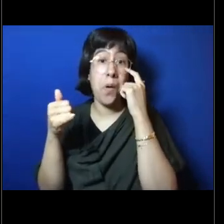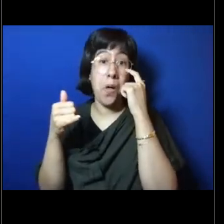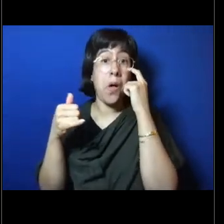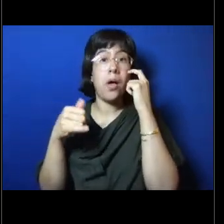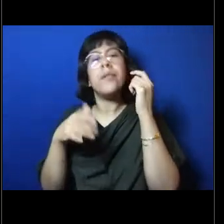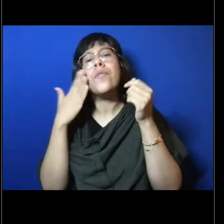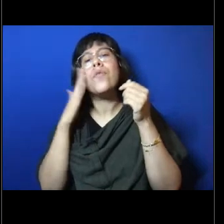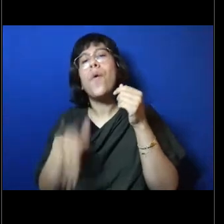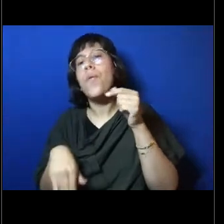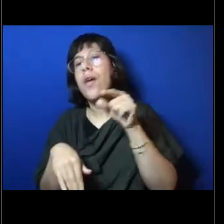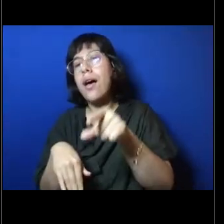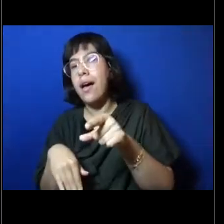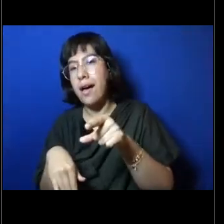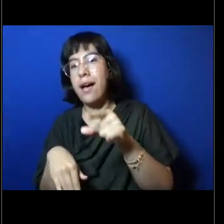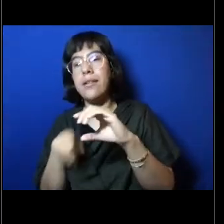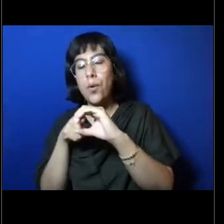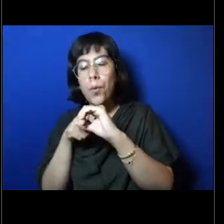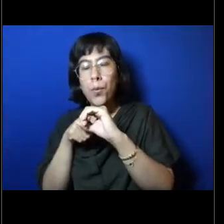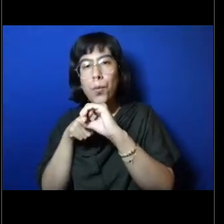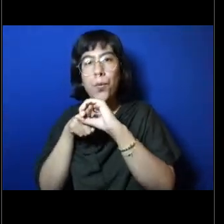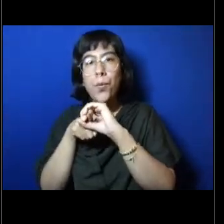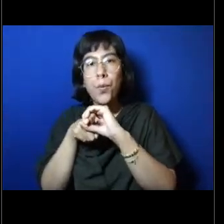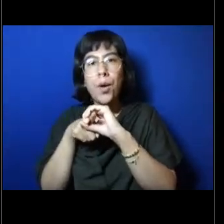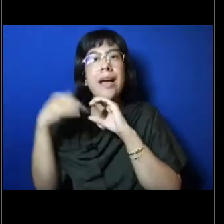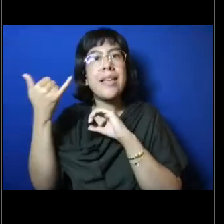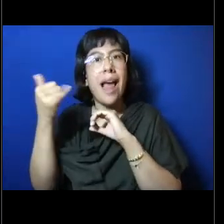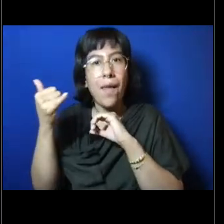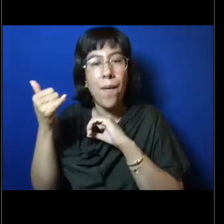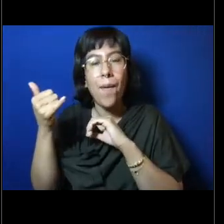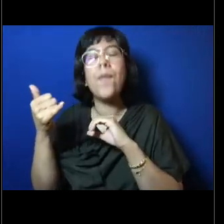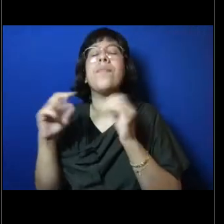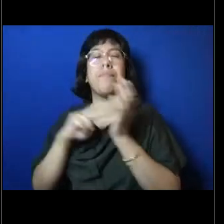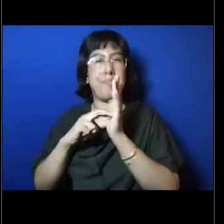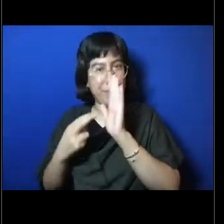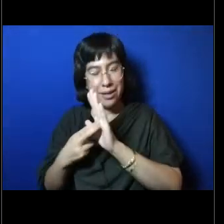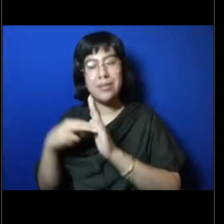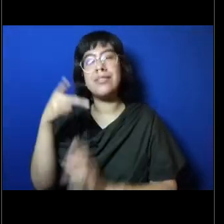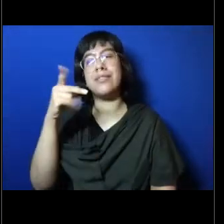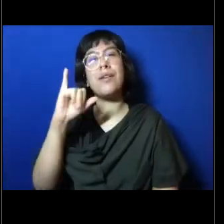because that tentacle is yellow, I know it's a pinto abalone. So sometimes it's just one little character